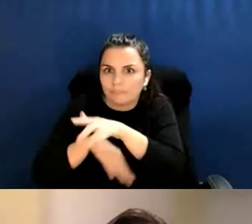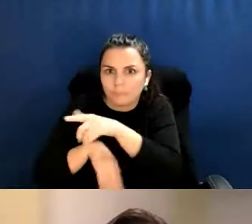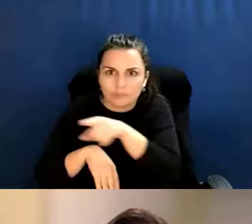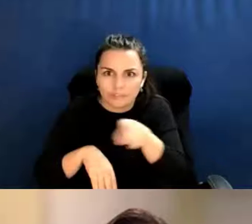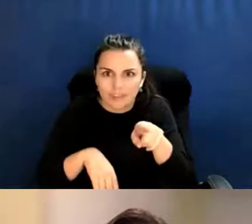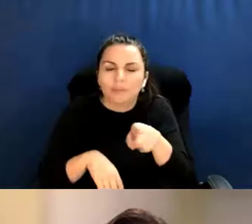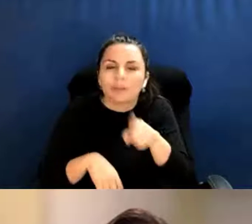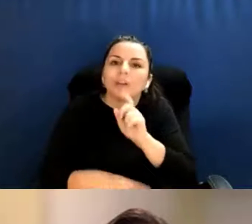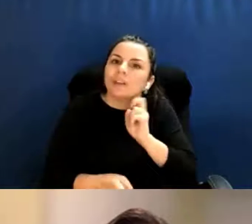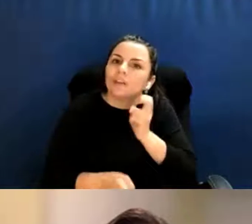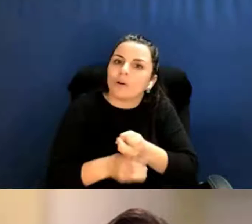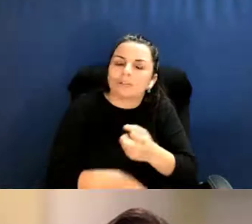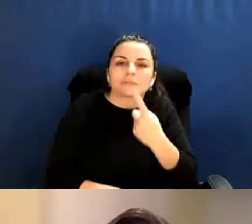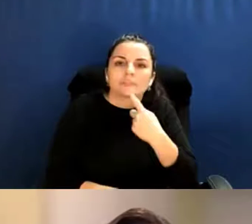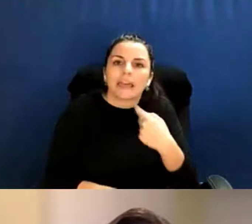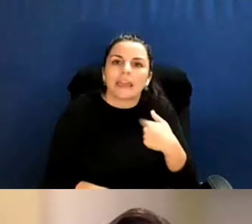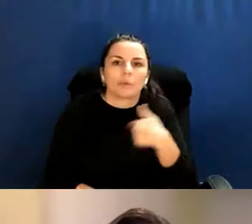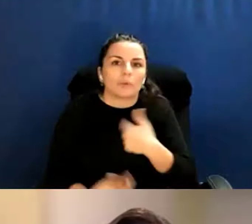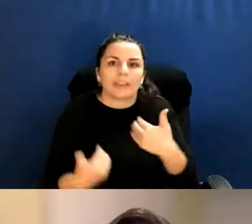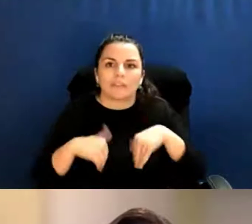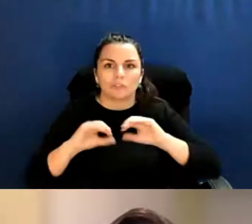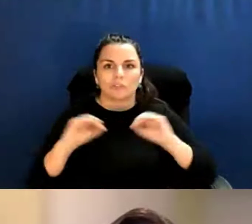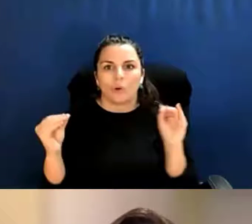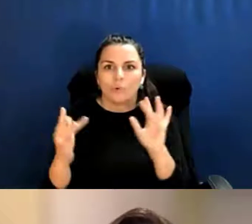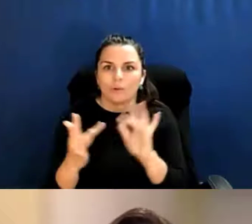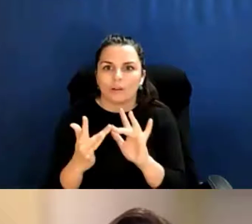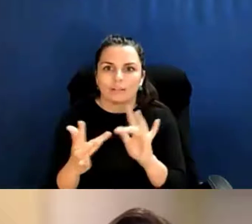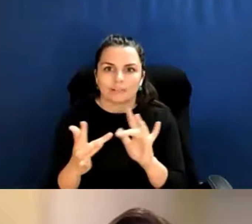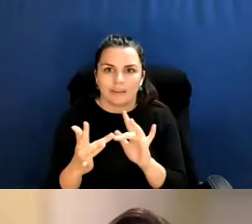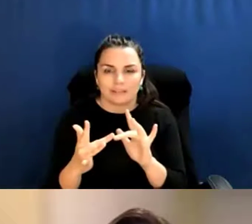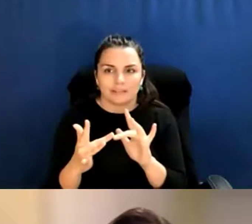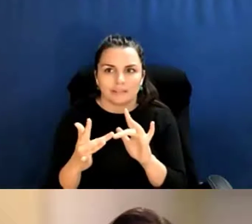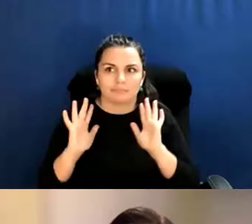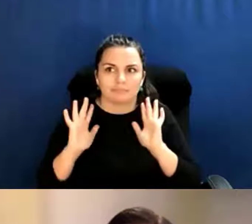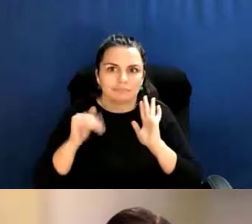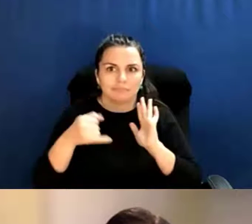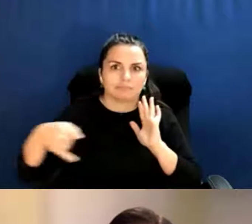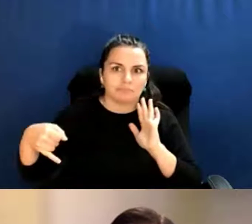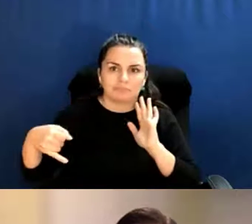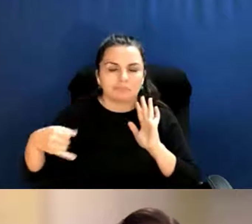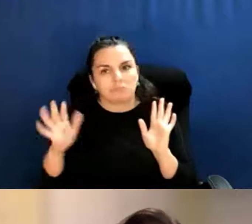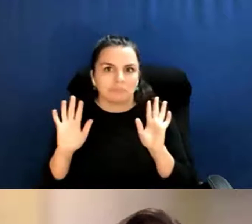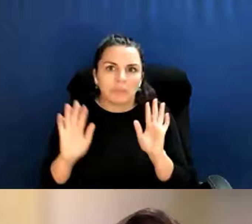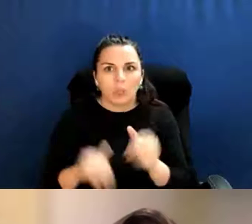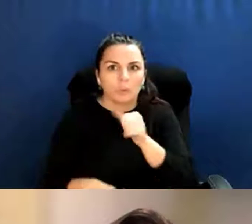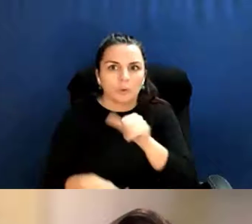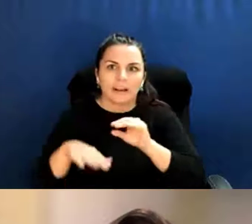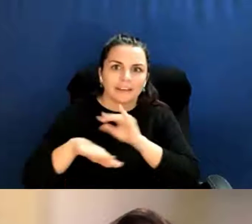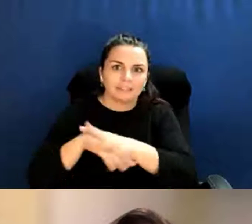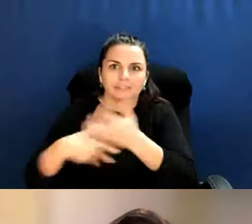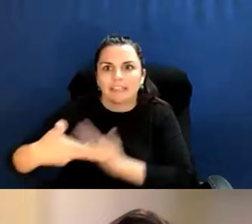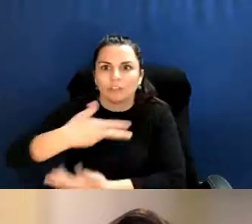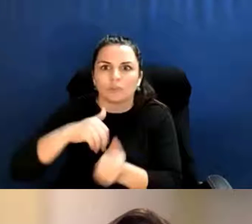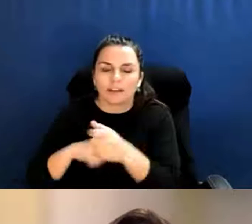that you don't actually have contact in such a way that you do cannot interact and get consent from them.